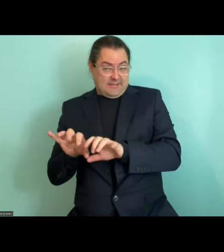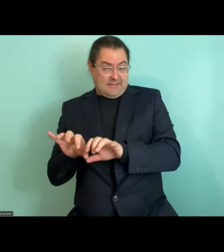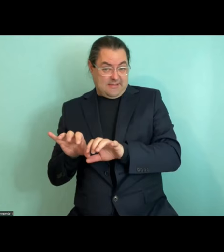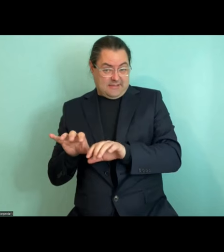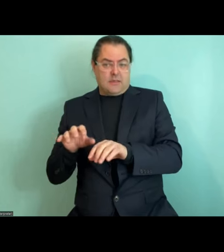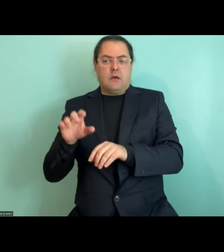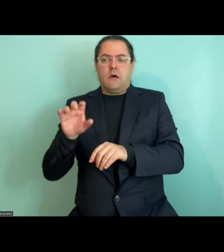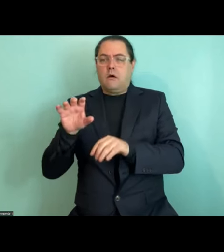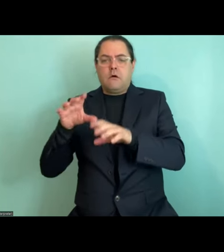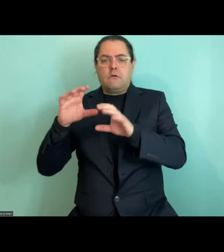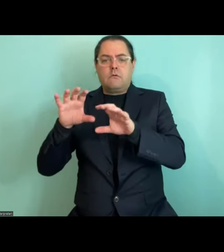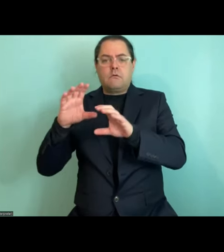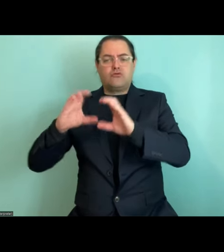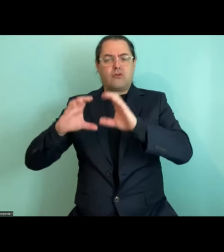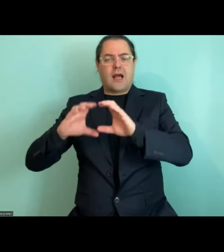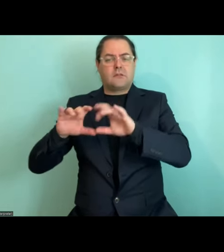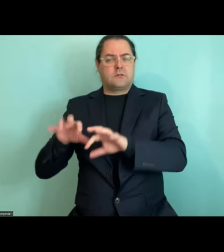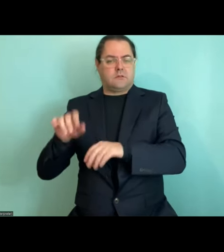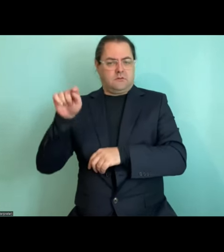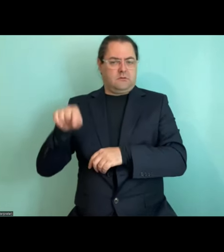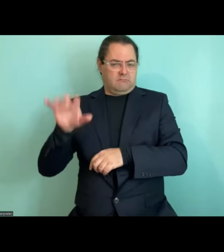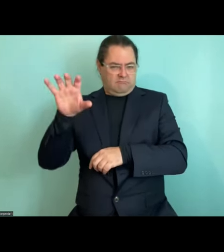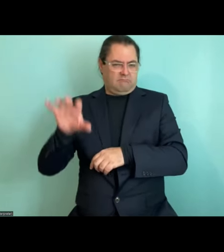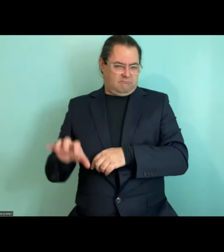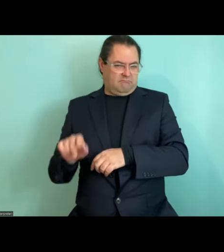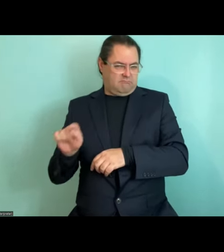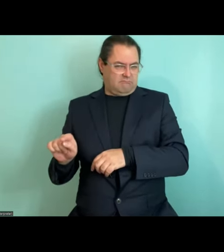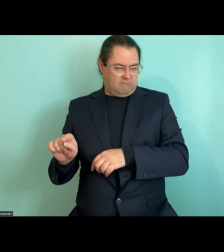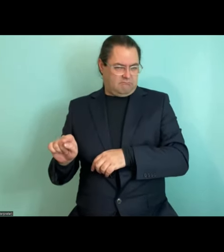about equal about peace Atlantica you do on the cap.